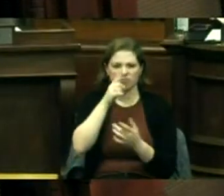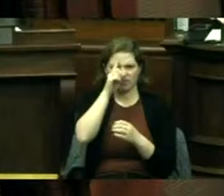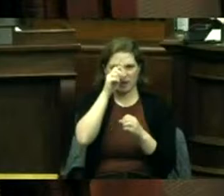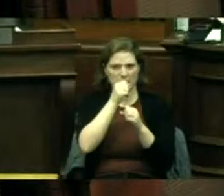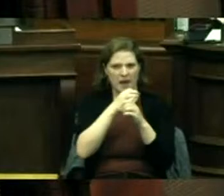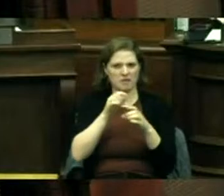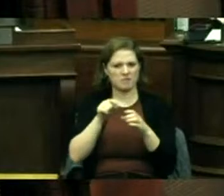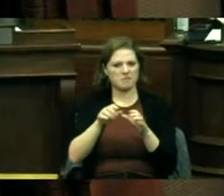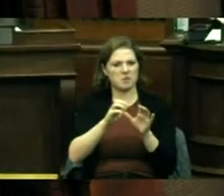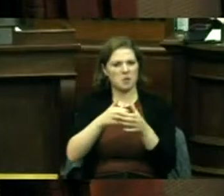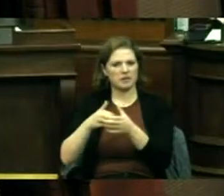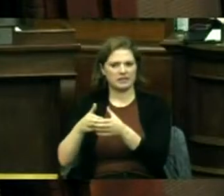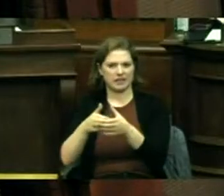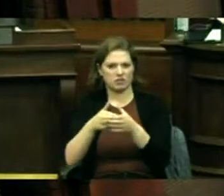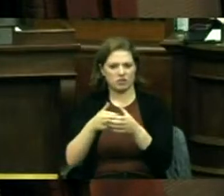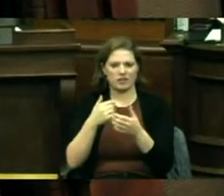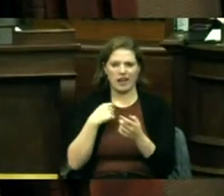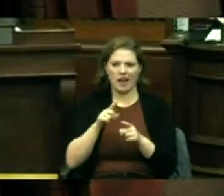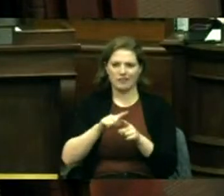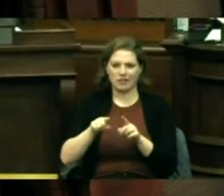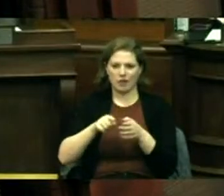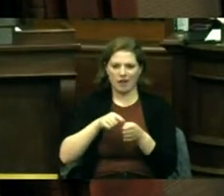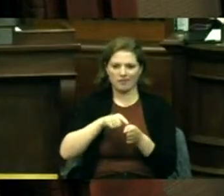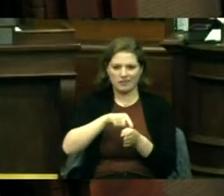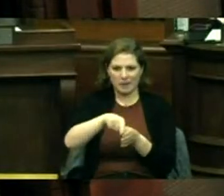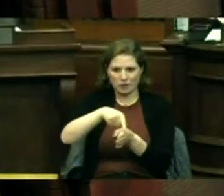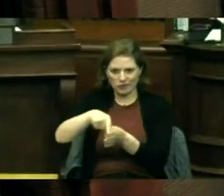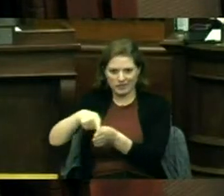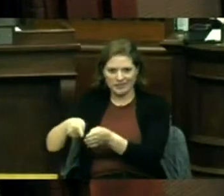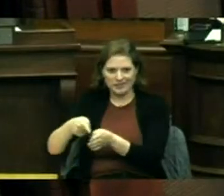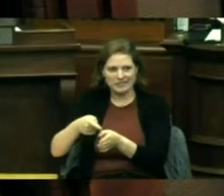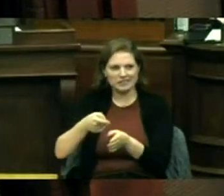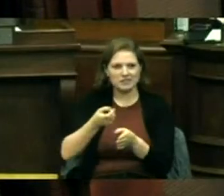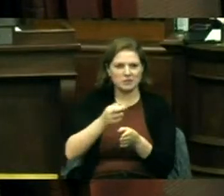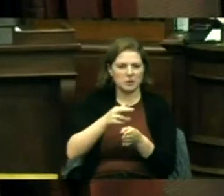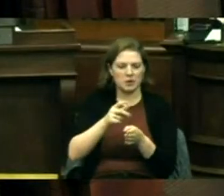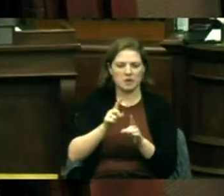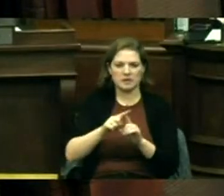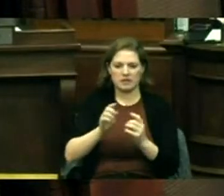subcontracting with. I'd imagine those different organizations